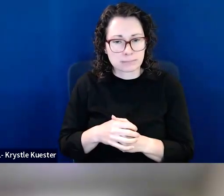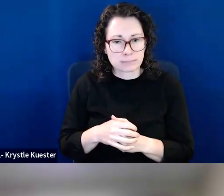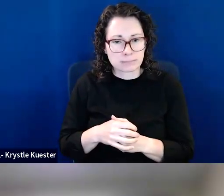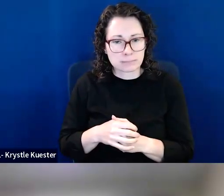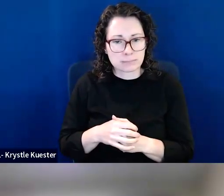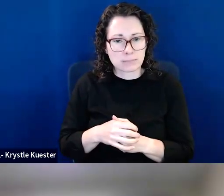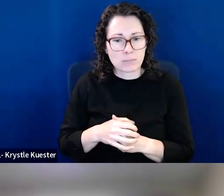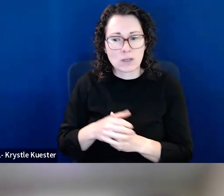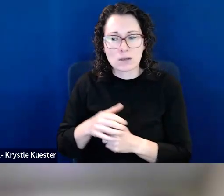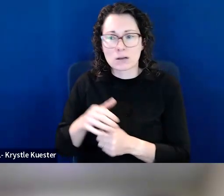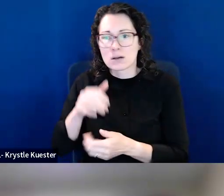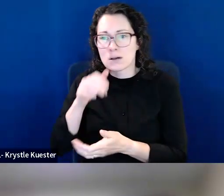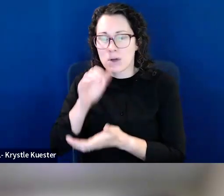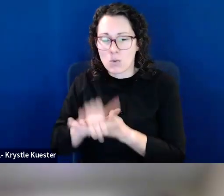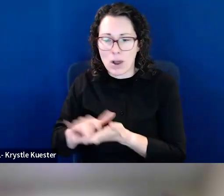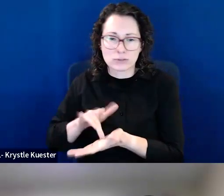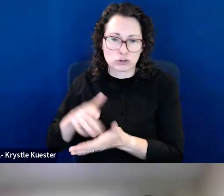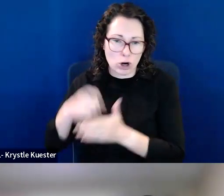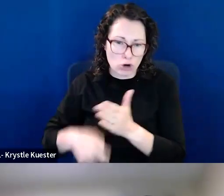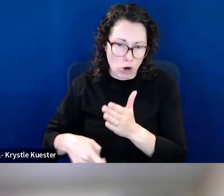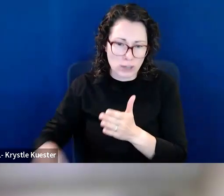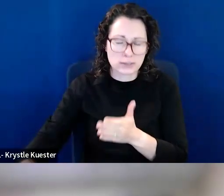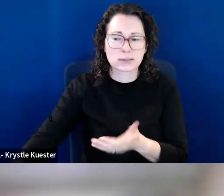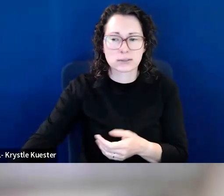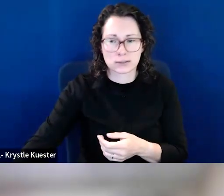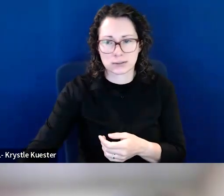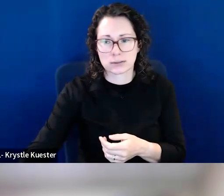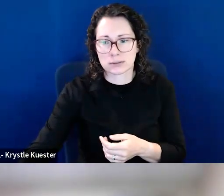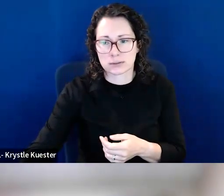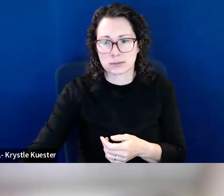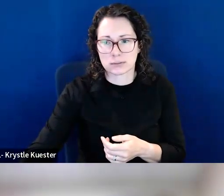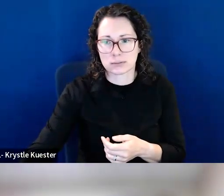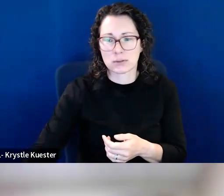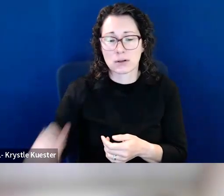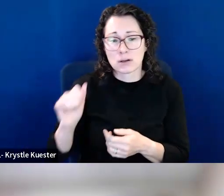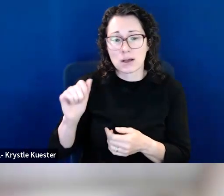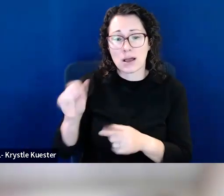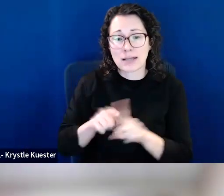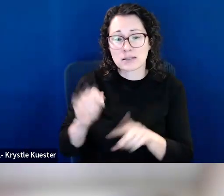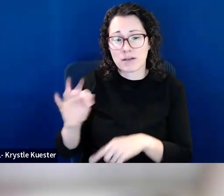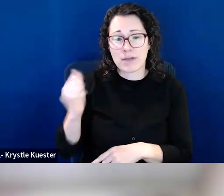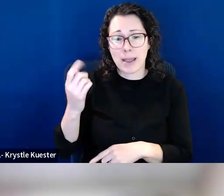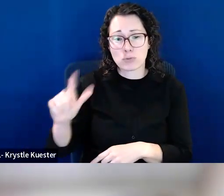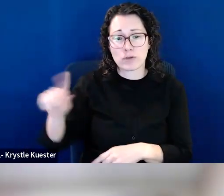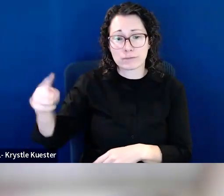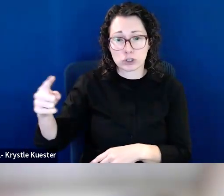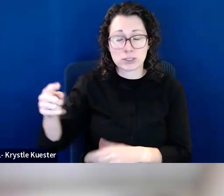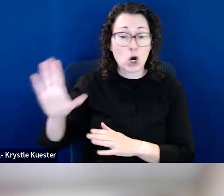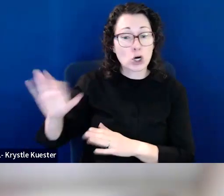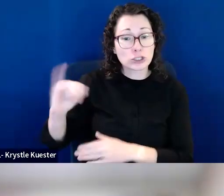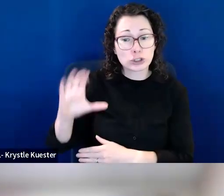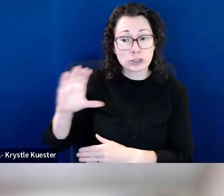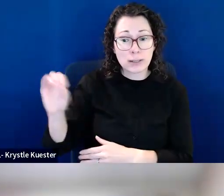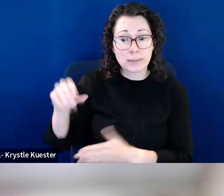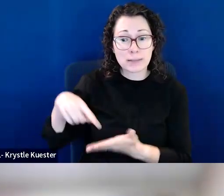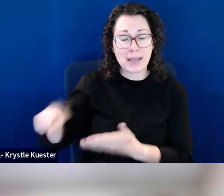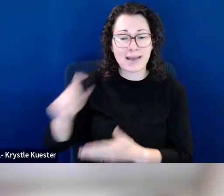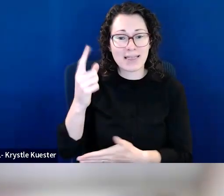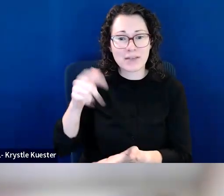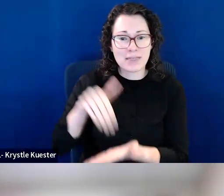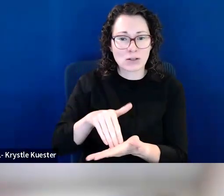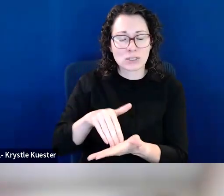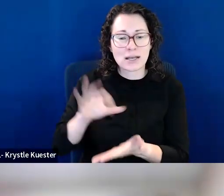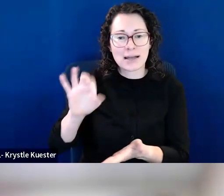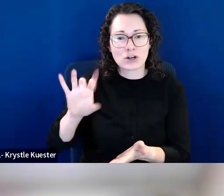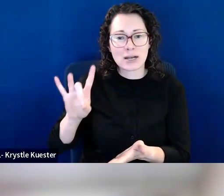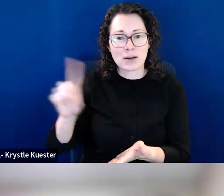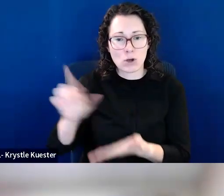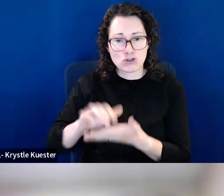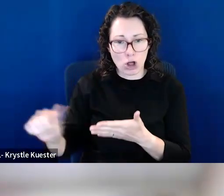My wife's direct costs uh as of the 1st of April were the plan paid $11,981.